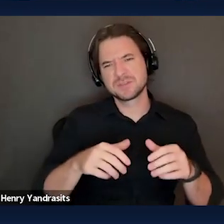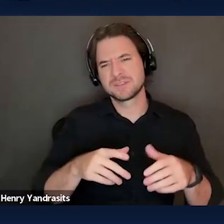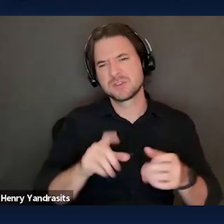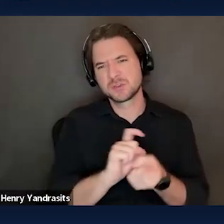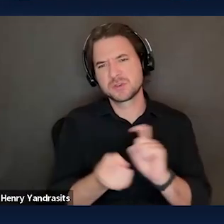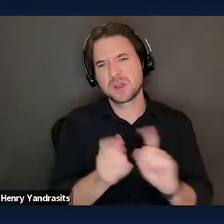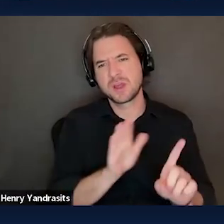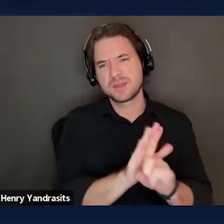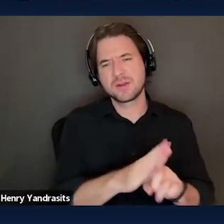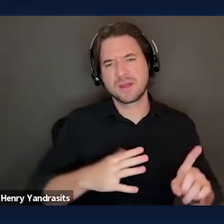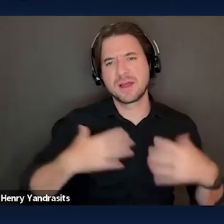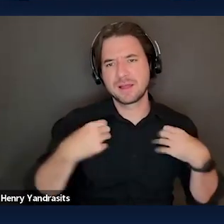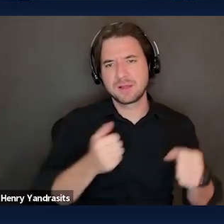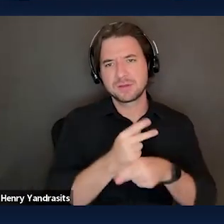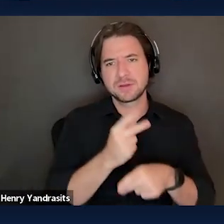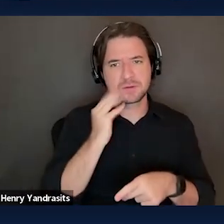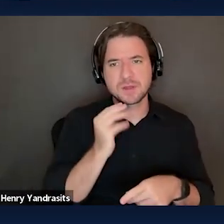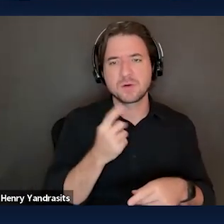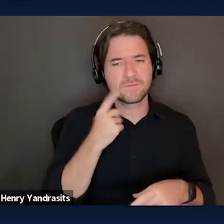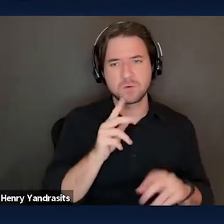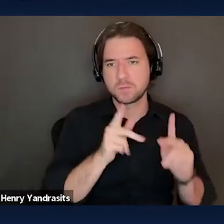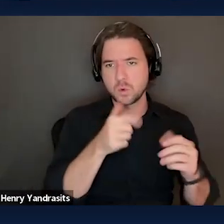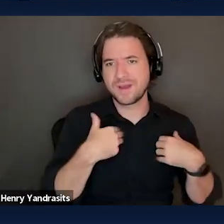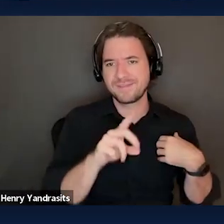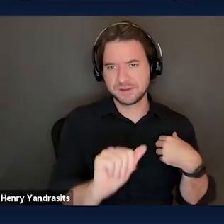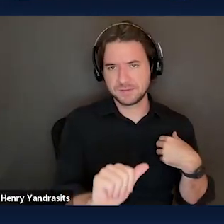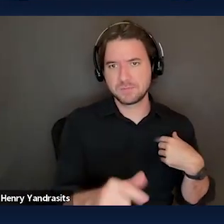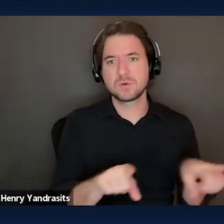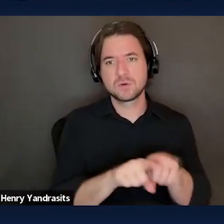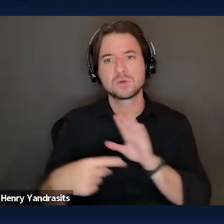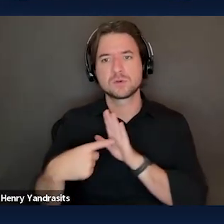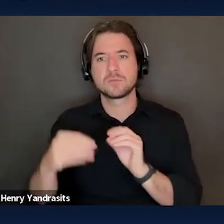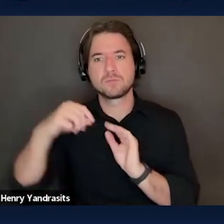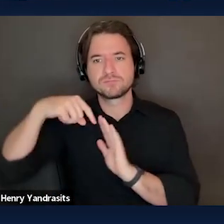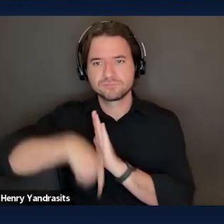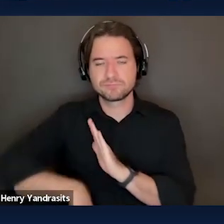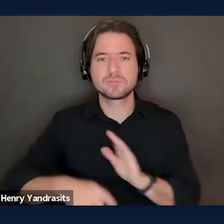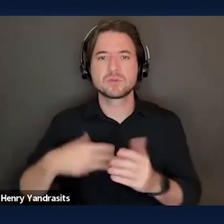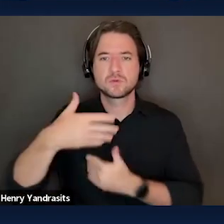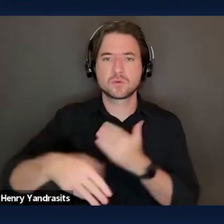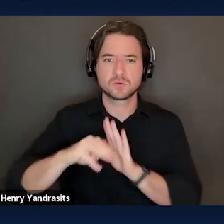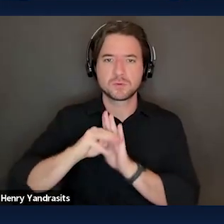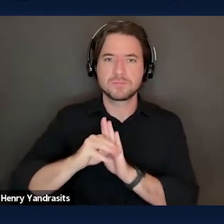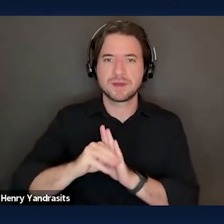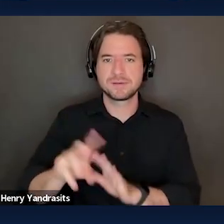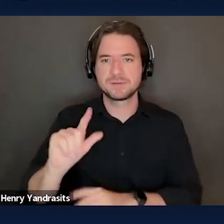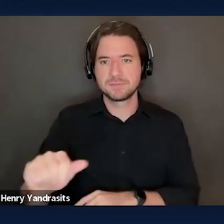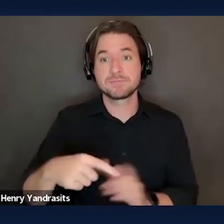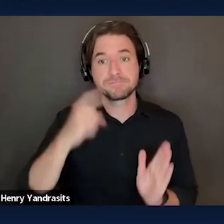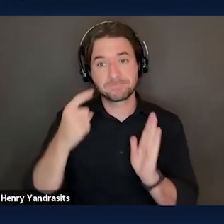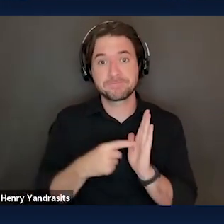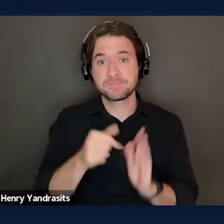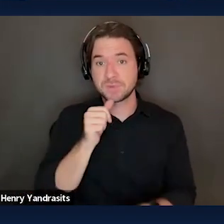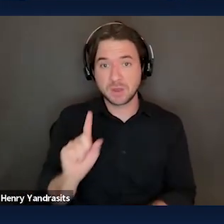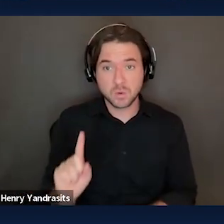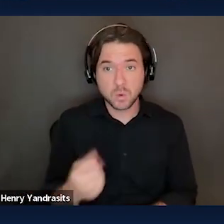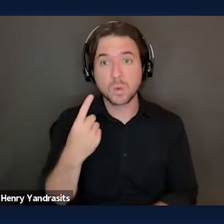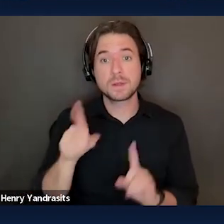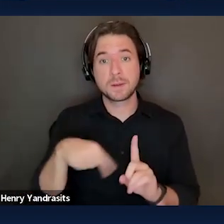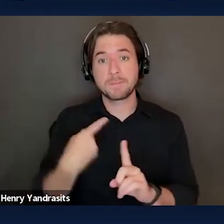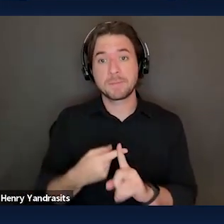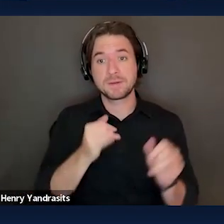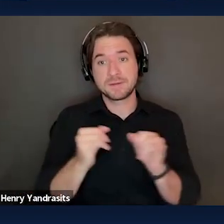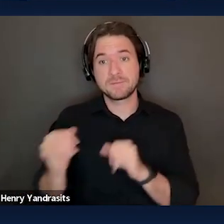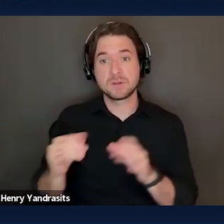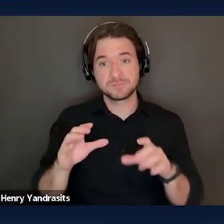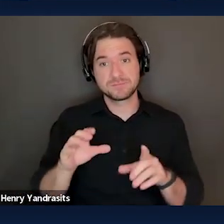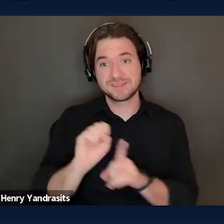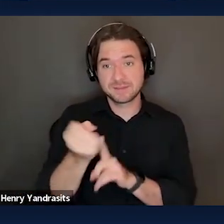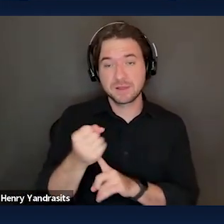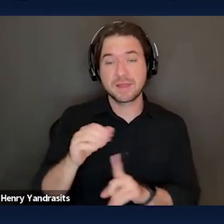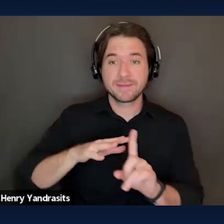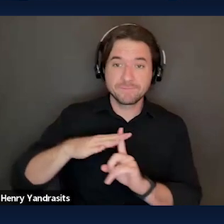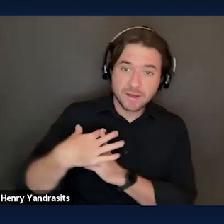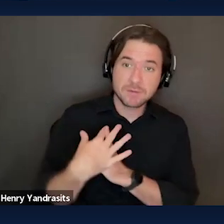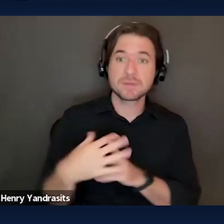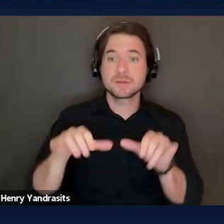experiences of people with disabilities. They also showed a much deeper appreciation for the social model of disability, recognizing that it's not just about the individual's condition, but the environment, the systems, the attitudes.